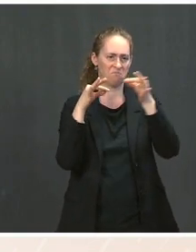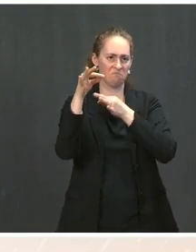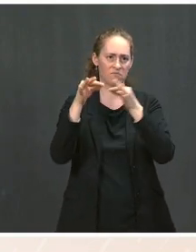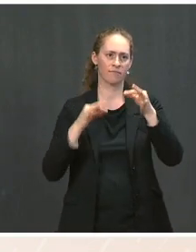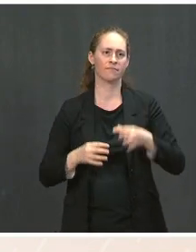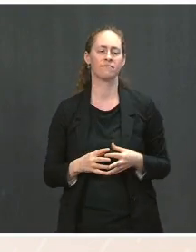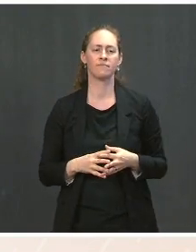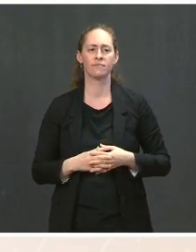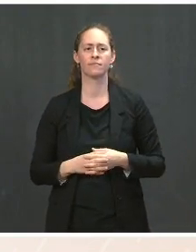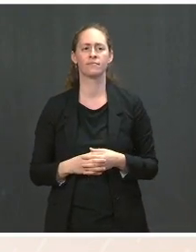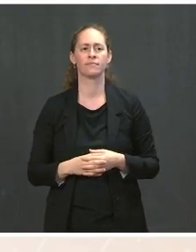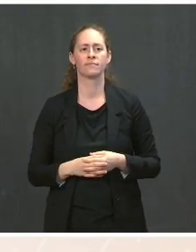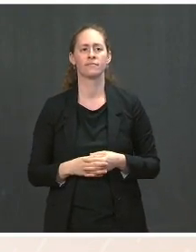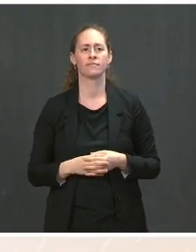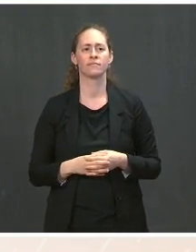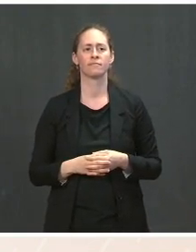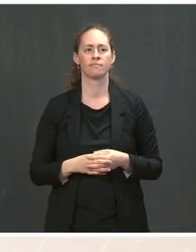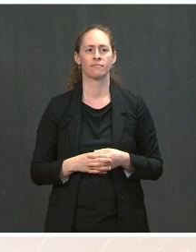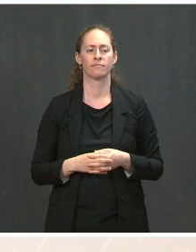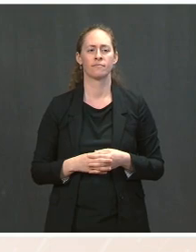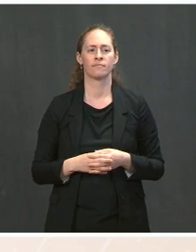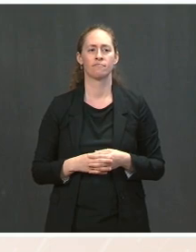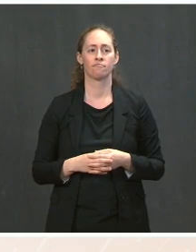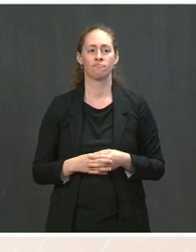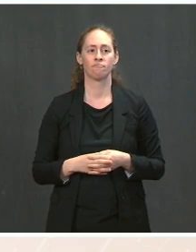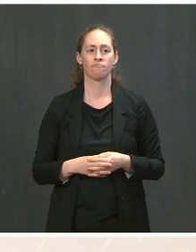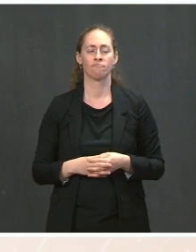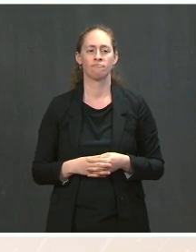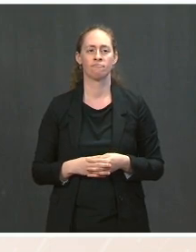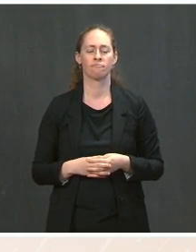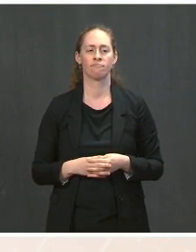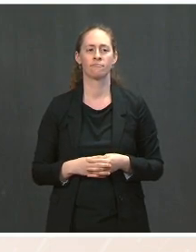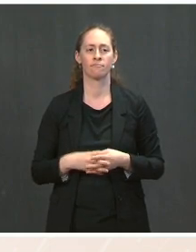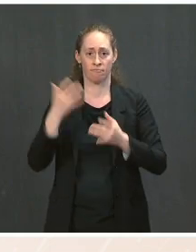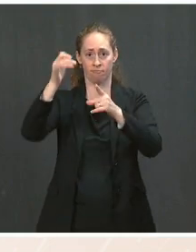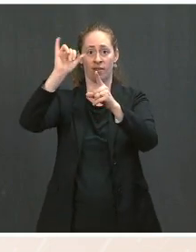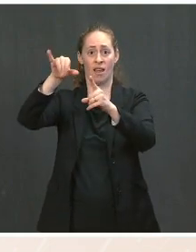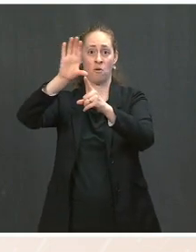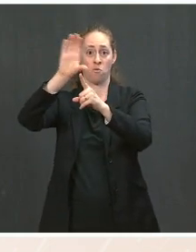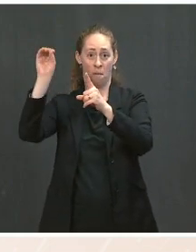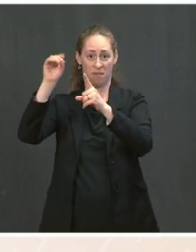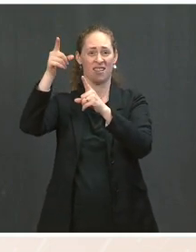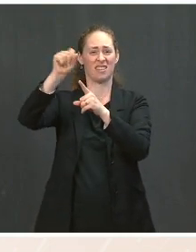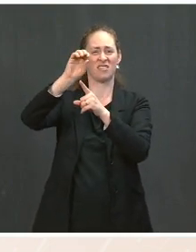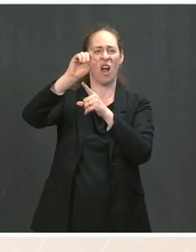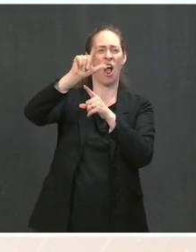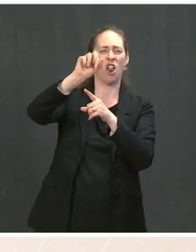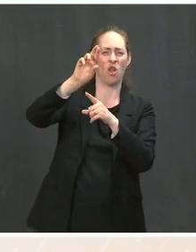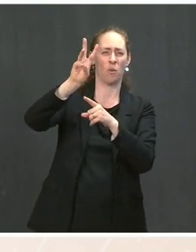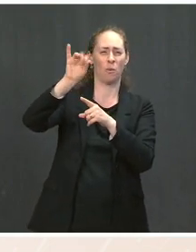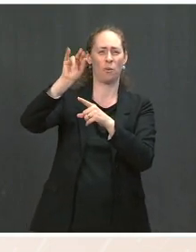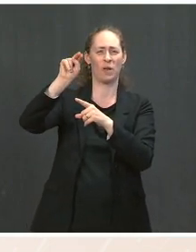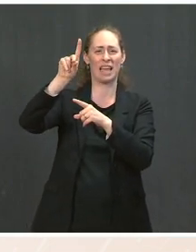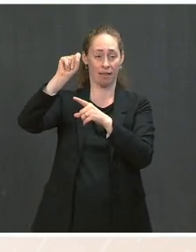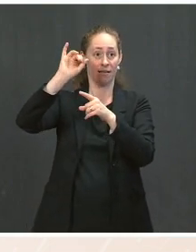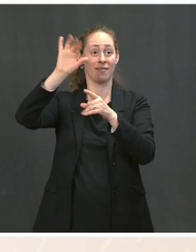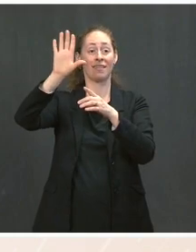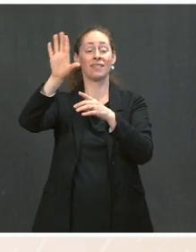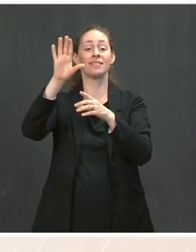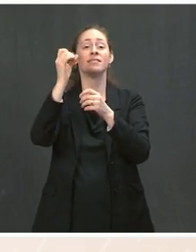SolarWinds software supply chain gave it the ability to spy on or potentially disrupt more than 16,000 computer systems worldwide.